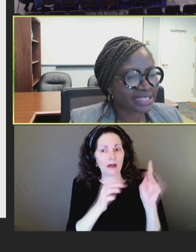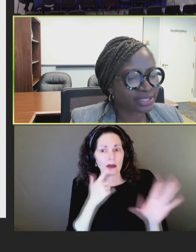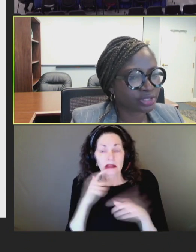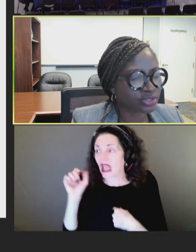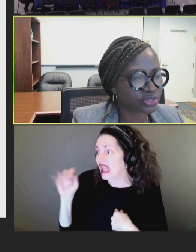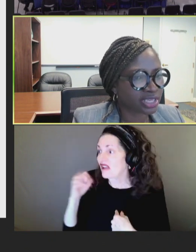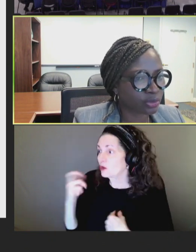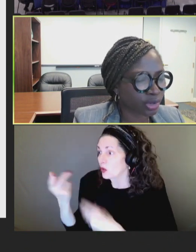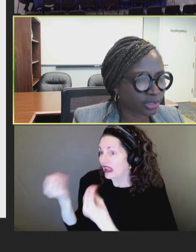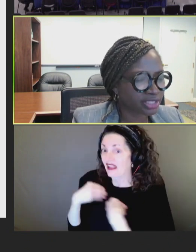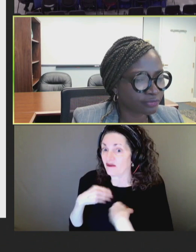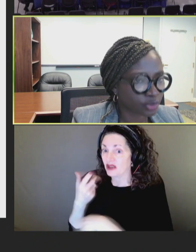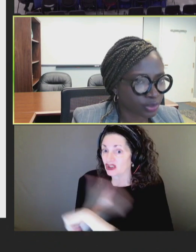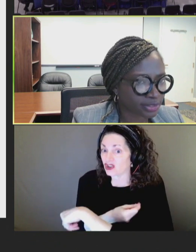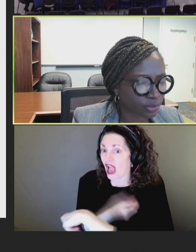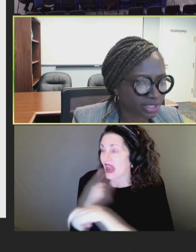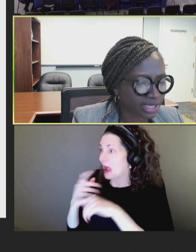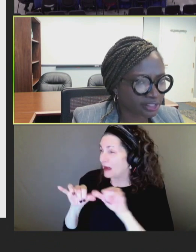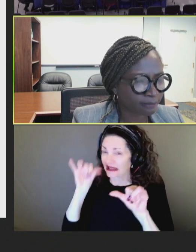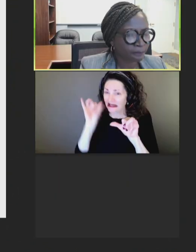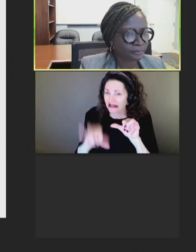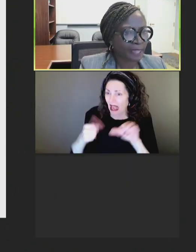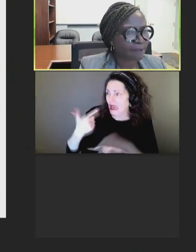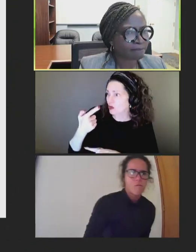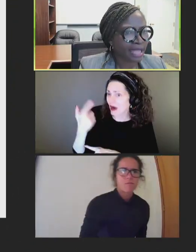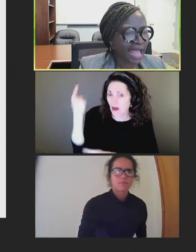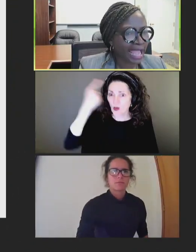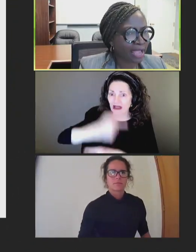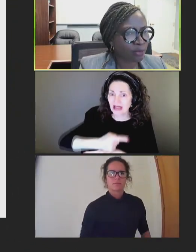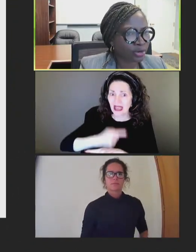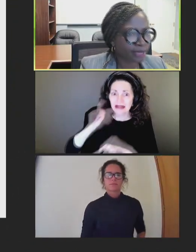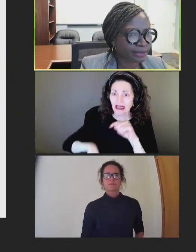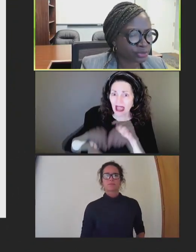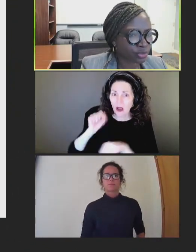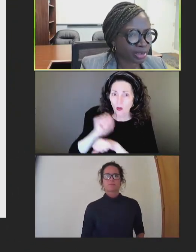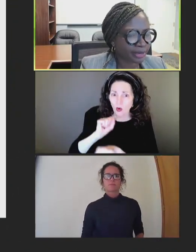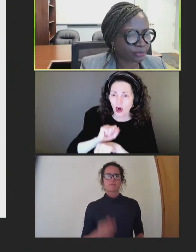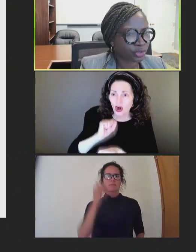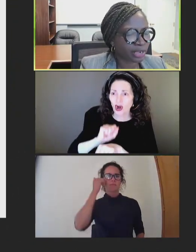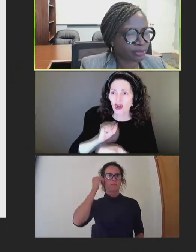I still need to stay in quarantine for 21 days. I want to be able to go out and work. I want